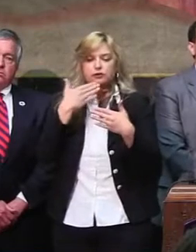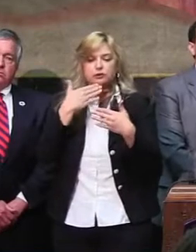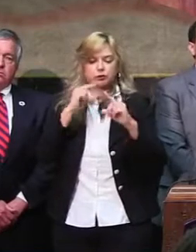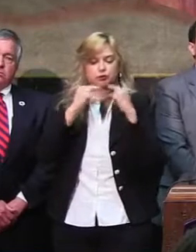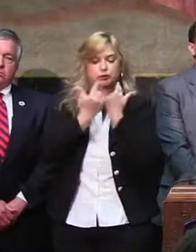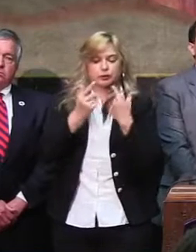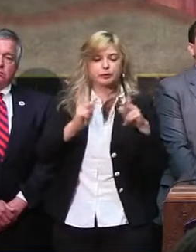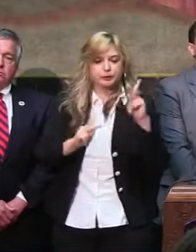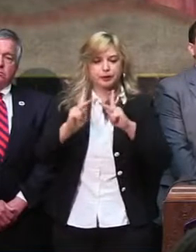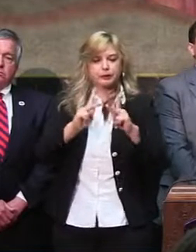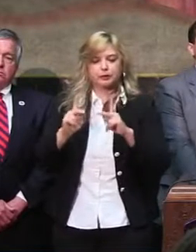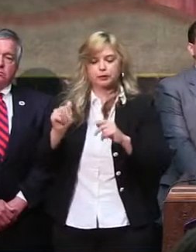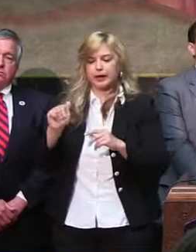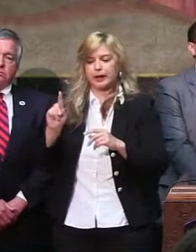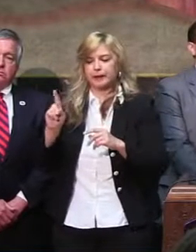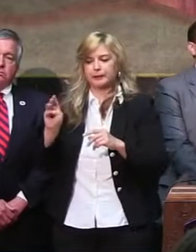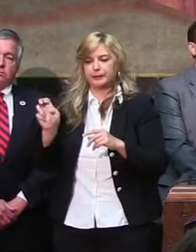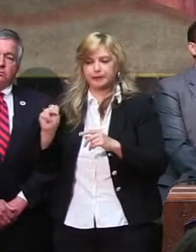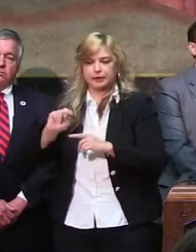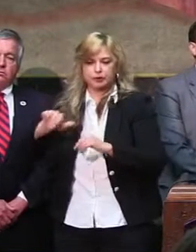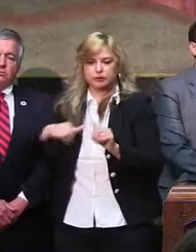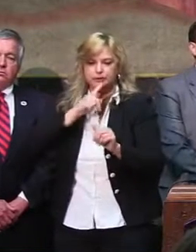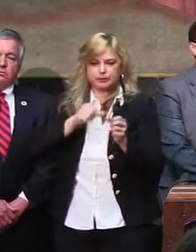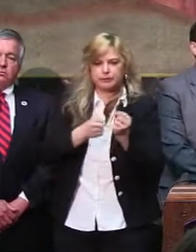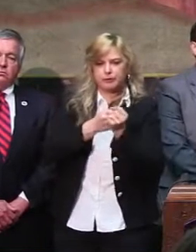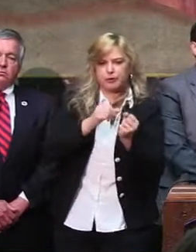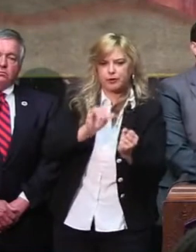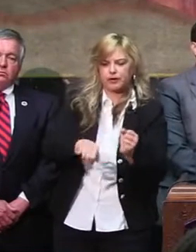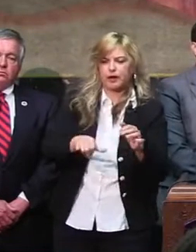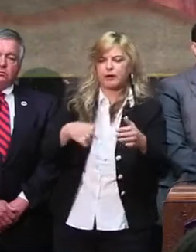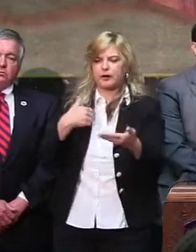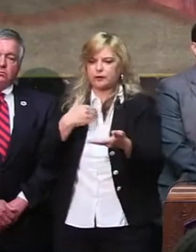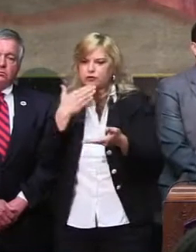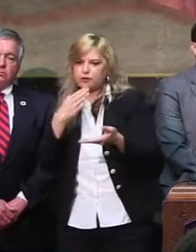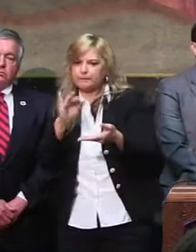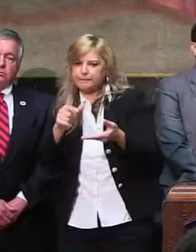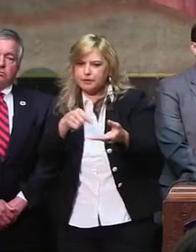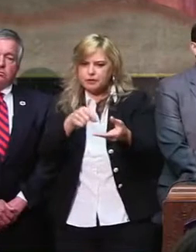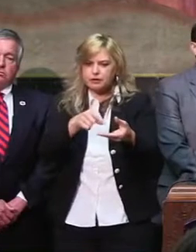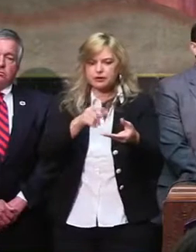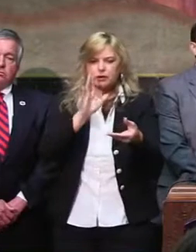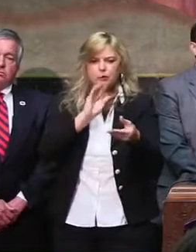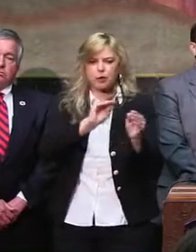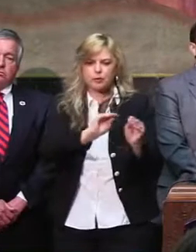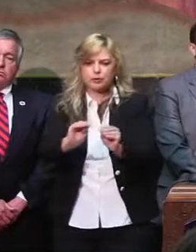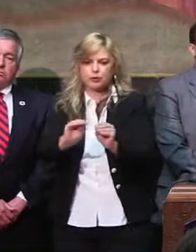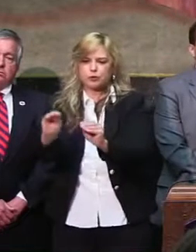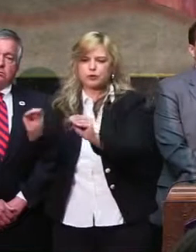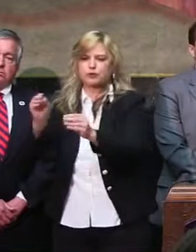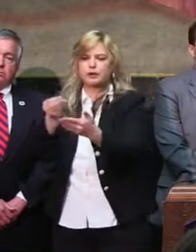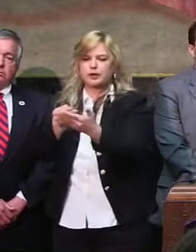We feel like we have a good bill that will help us move this money in the right direction and we already included OJJ